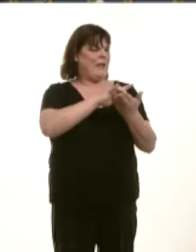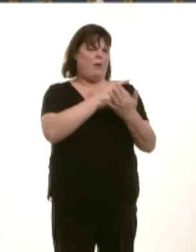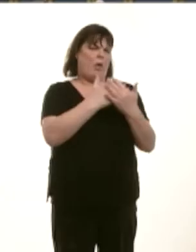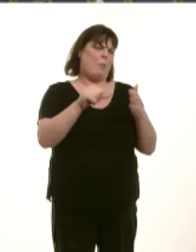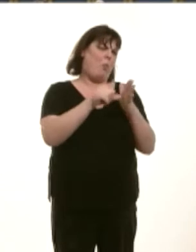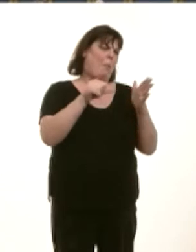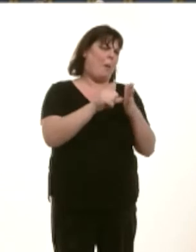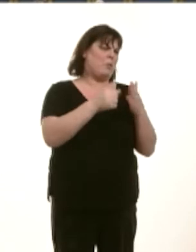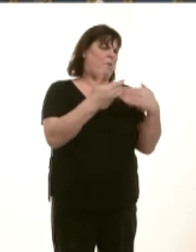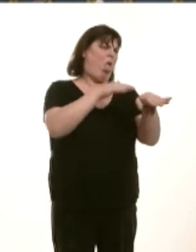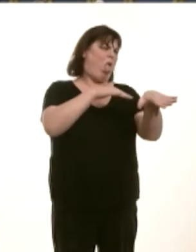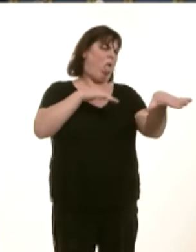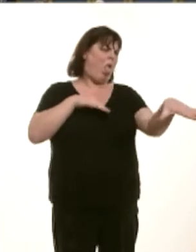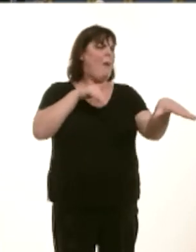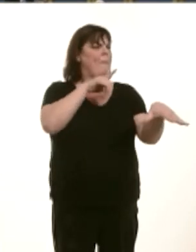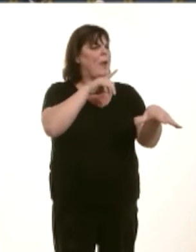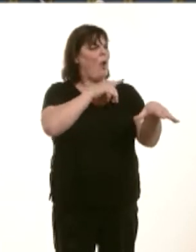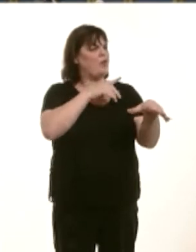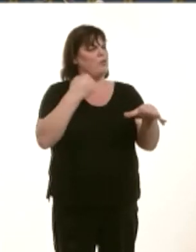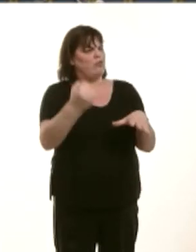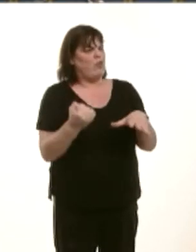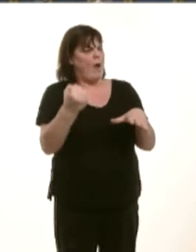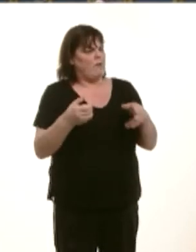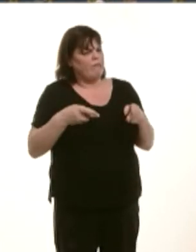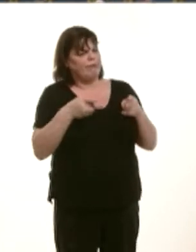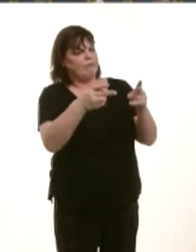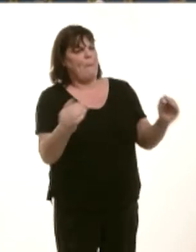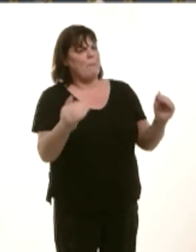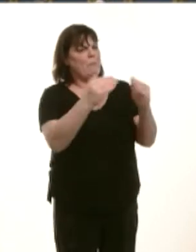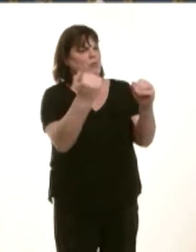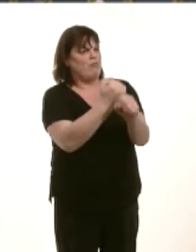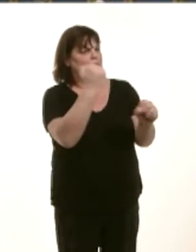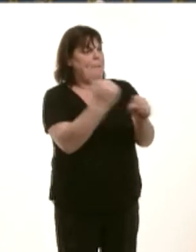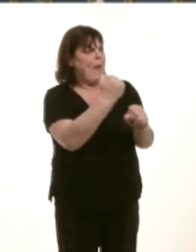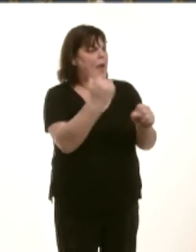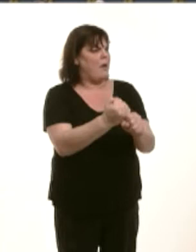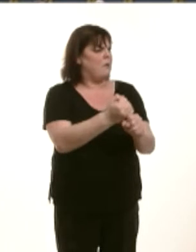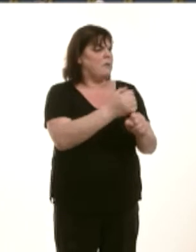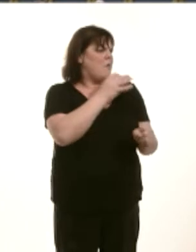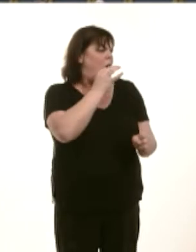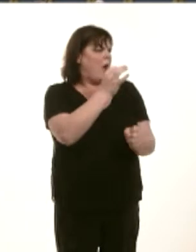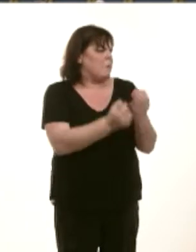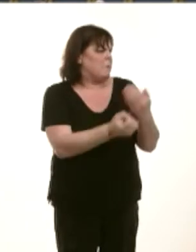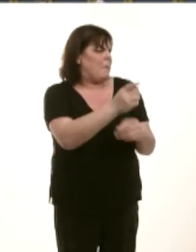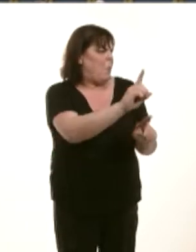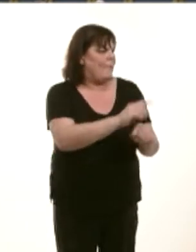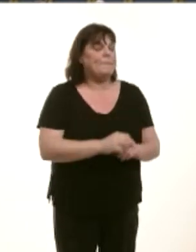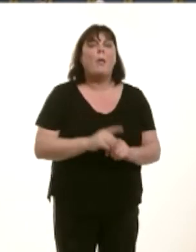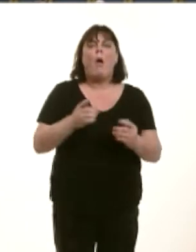Carwyn Jones: Rail infrastructure, of course, is non-devolved, but any disruption experienced by passengers as a result of these works is regrettable. We are working closely with Network